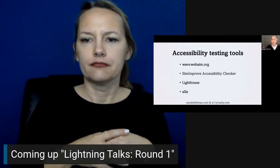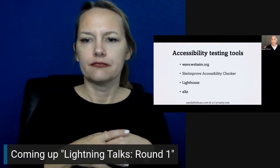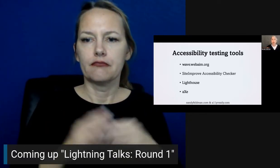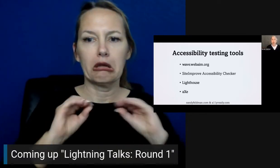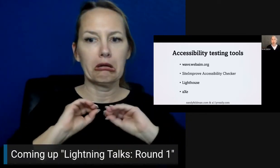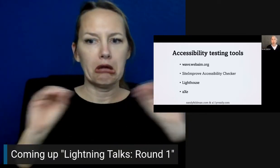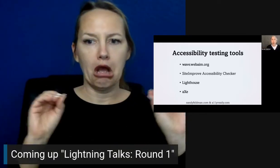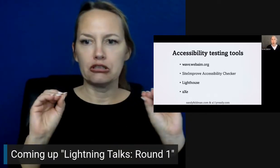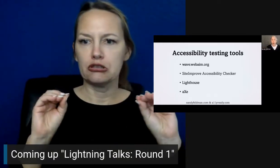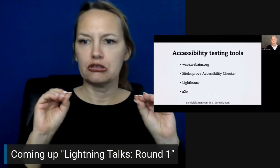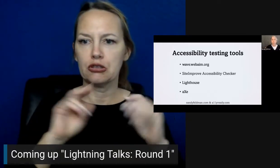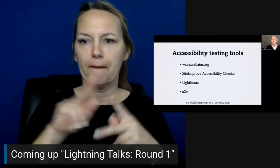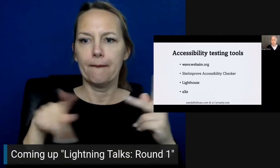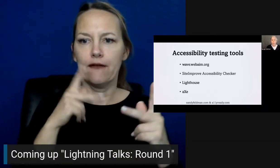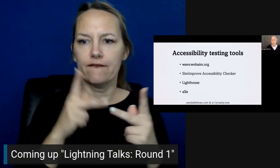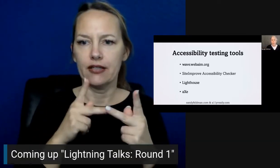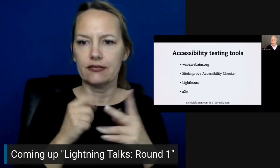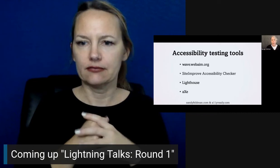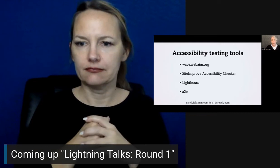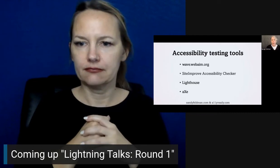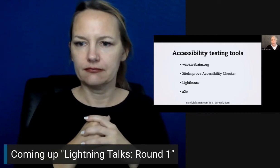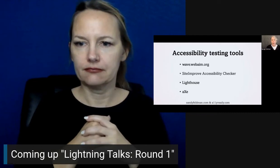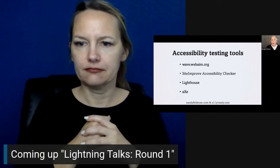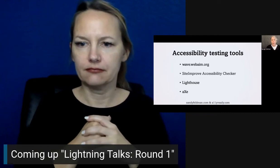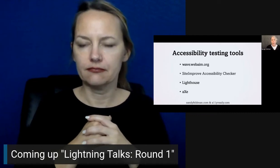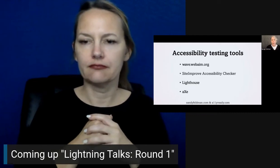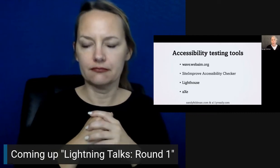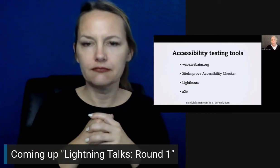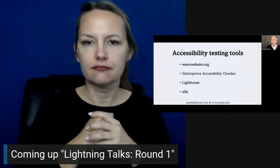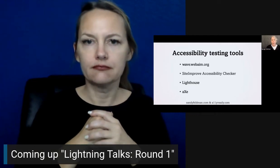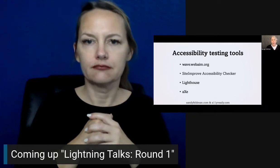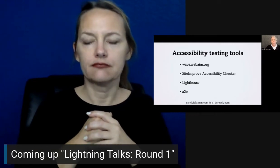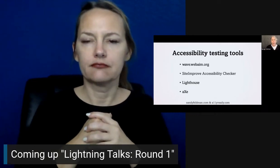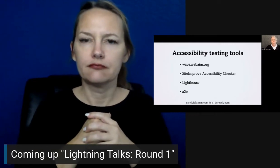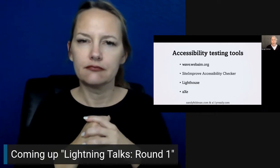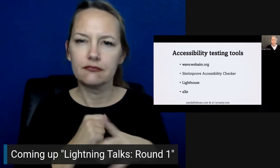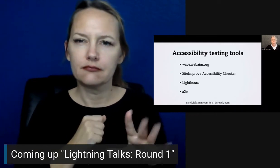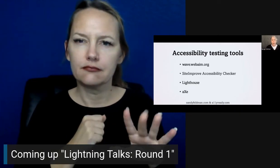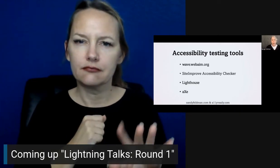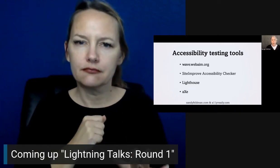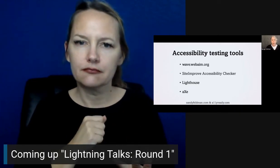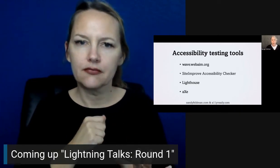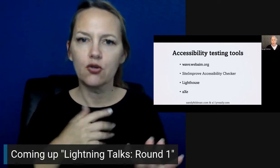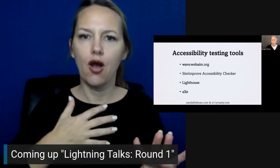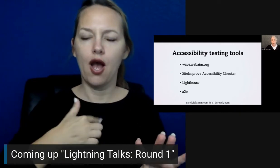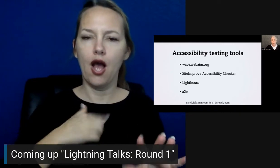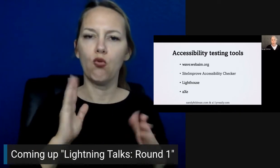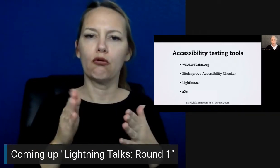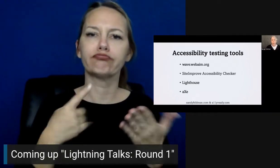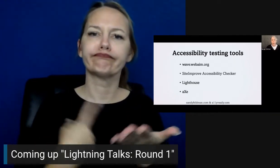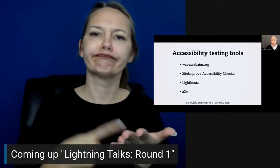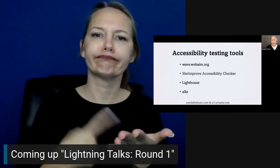They all miss things and I'm gonna talk about four tools